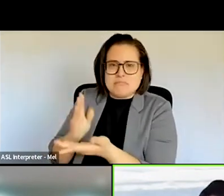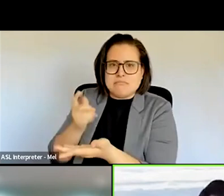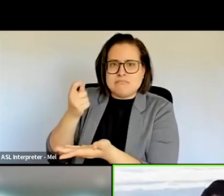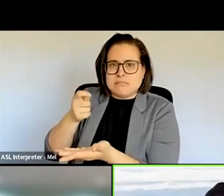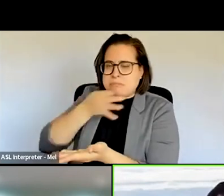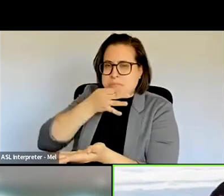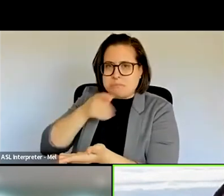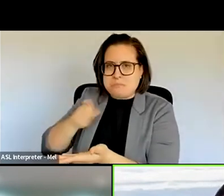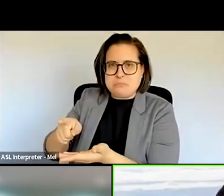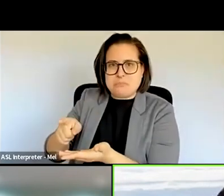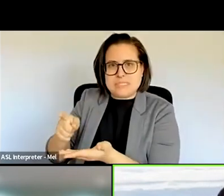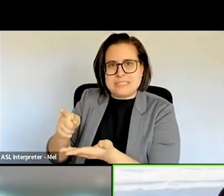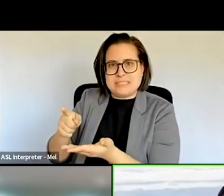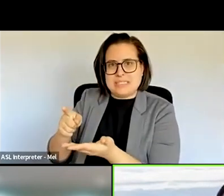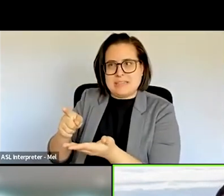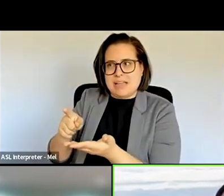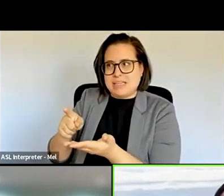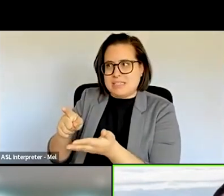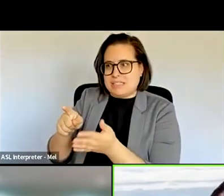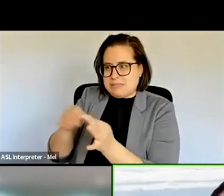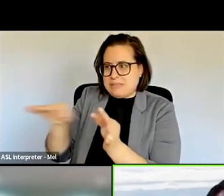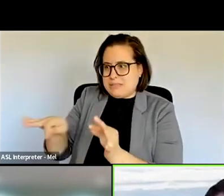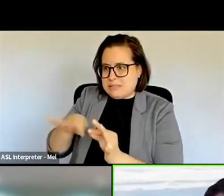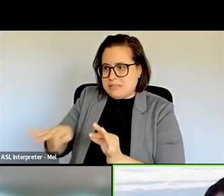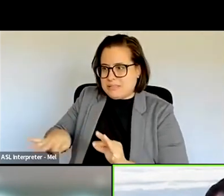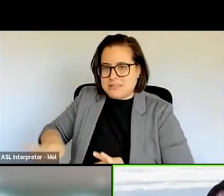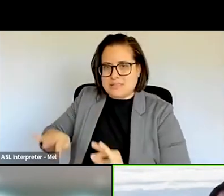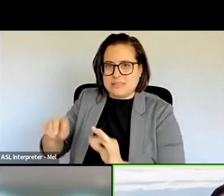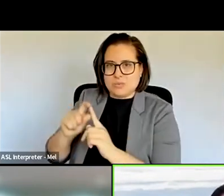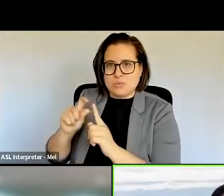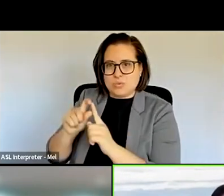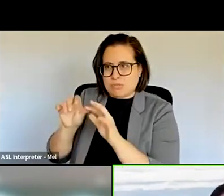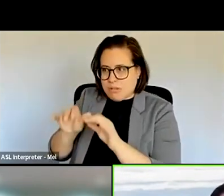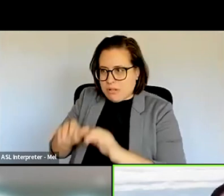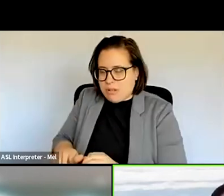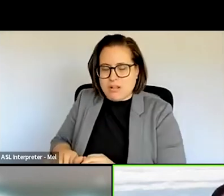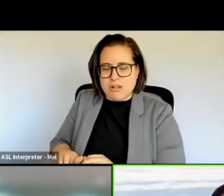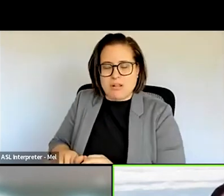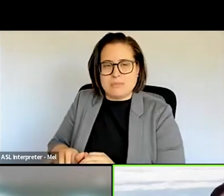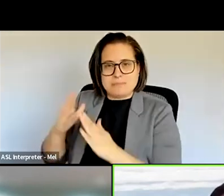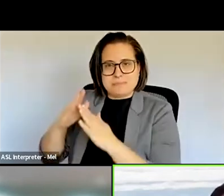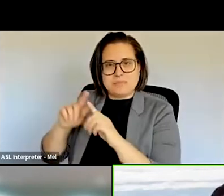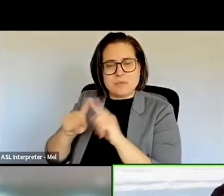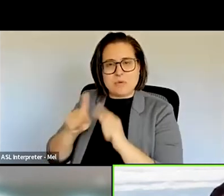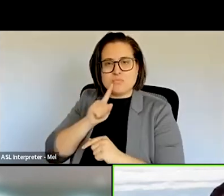many, many, many bytes of words in the internet. However, it is really the prefrontal cortex